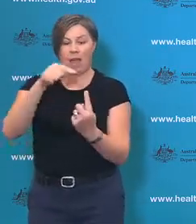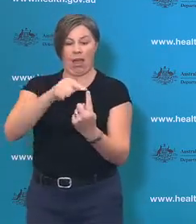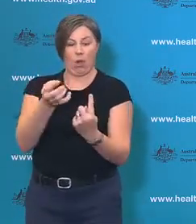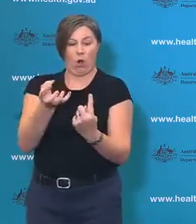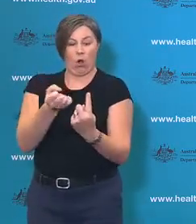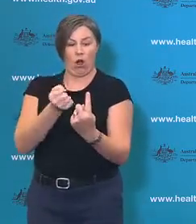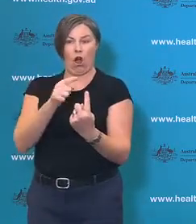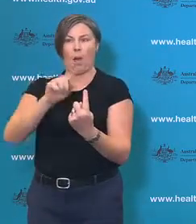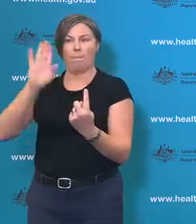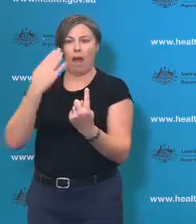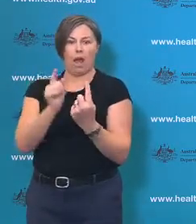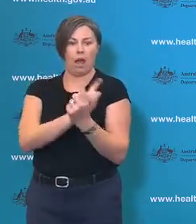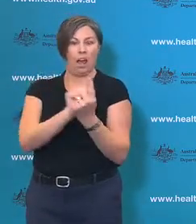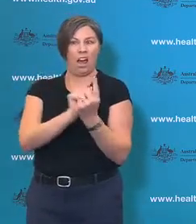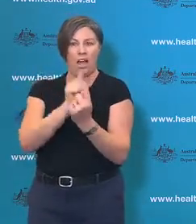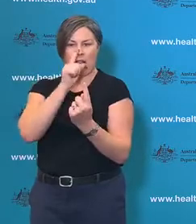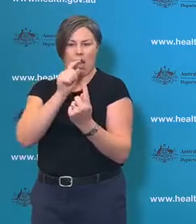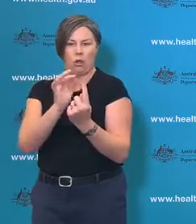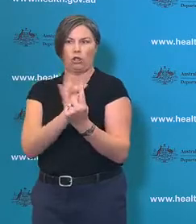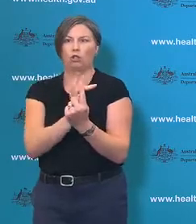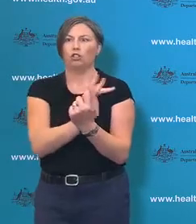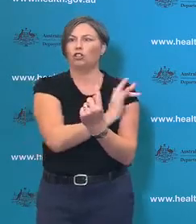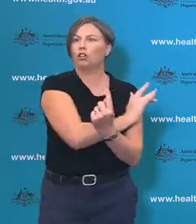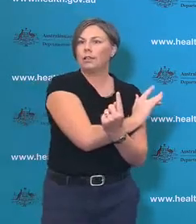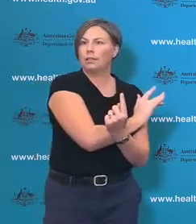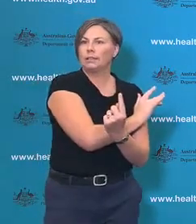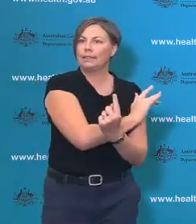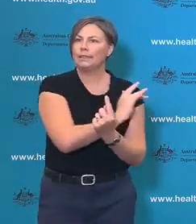we need as many people to have the app downloaded as possible if we're going to